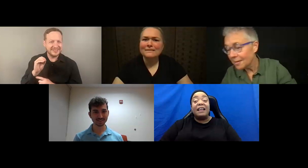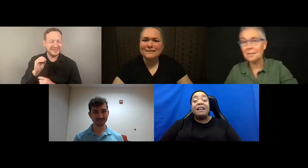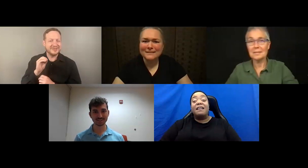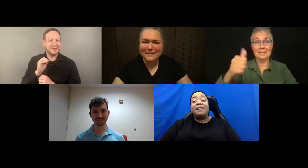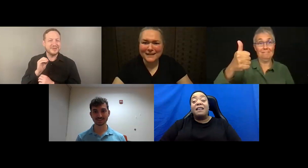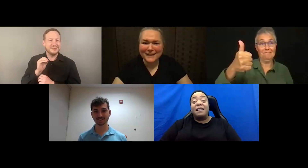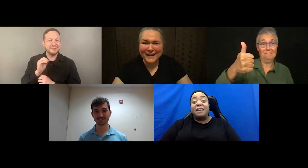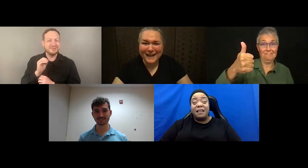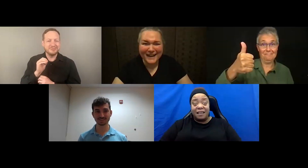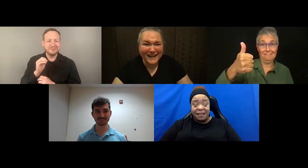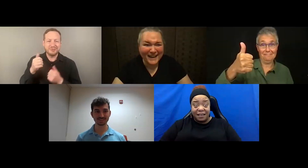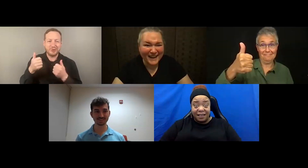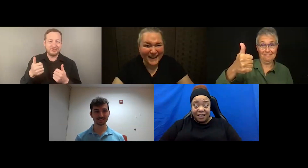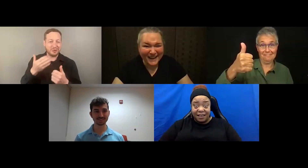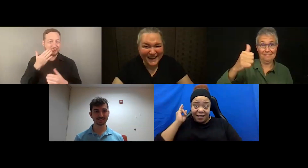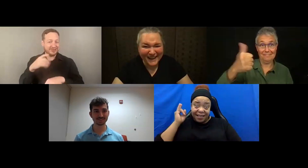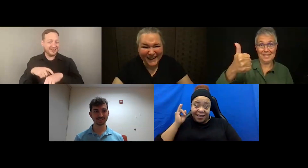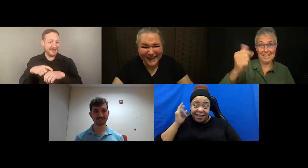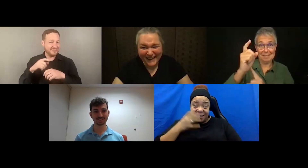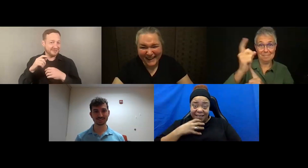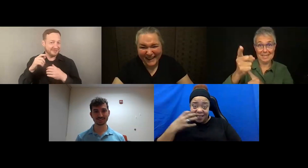It looks like it's 7:50 my time. We're doing good. Okay so we have